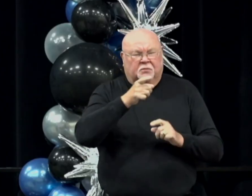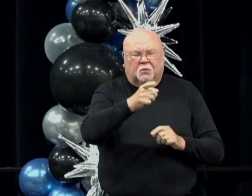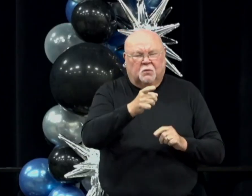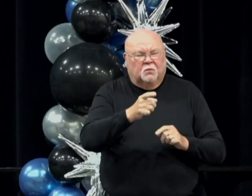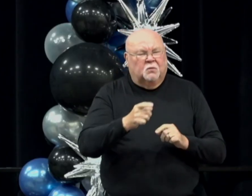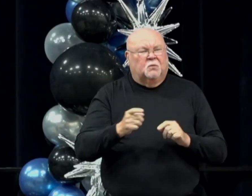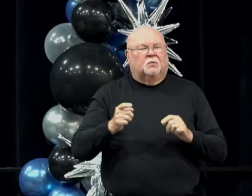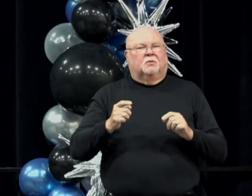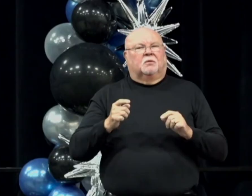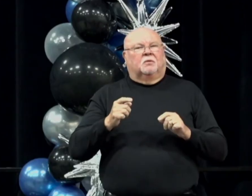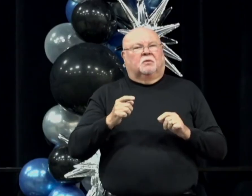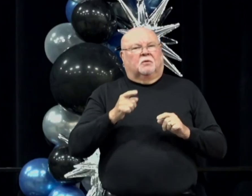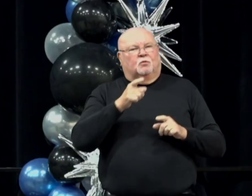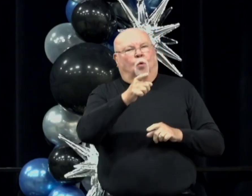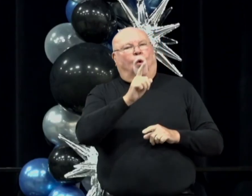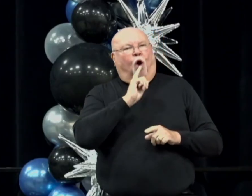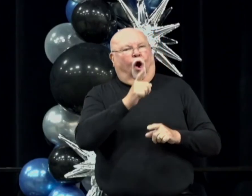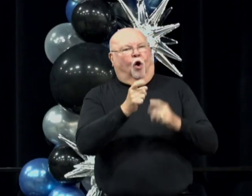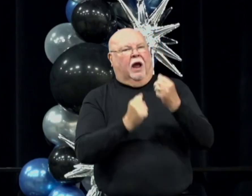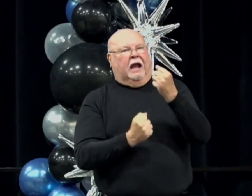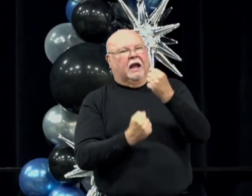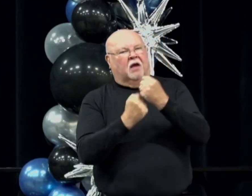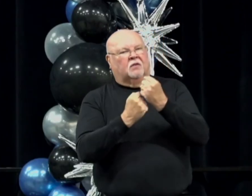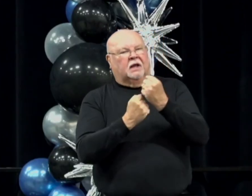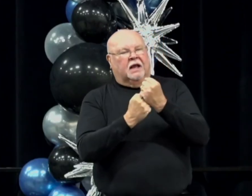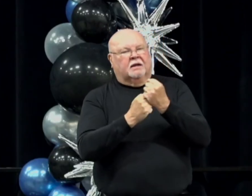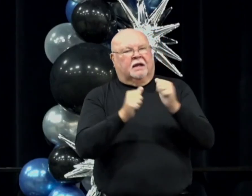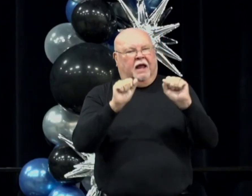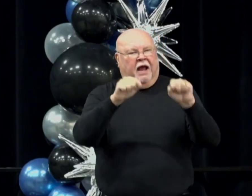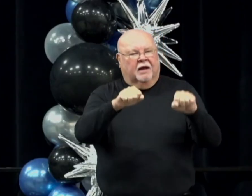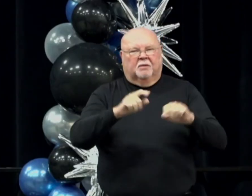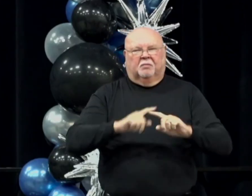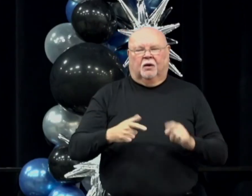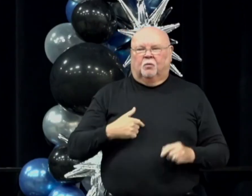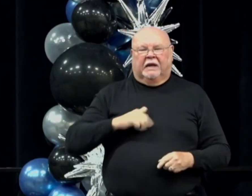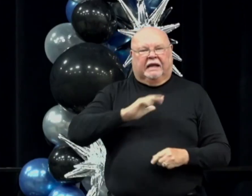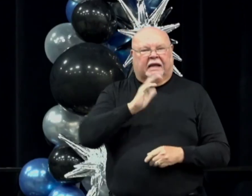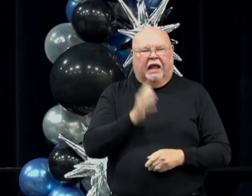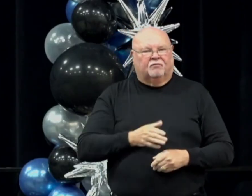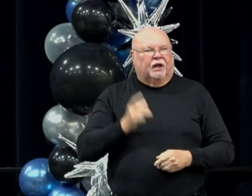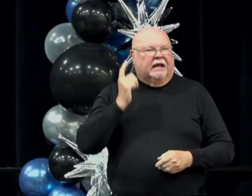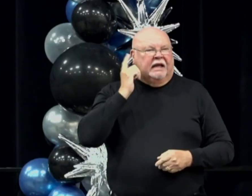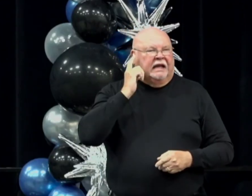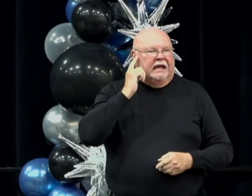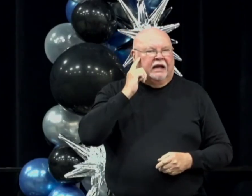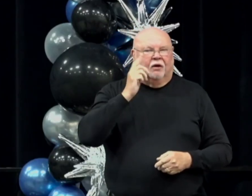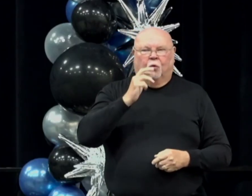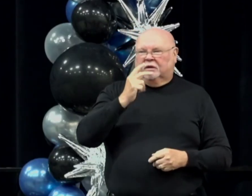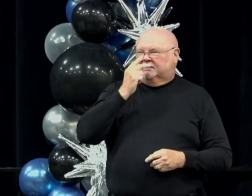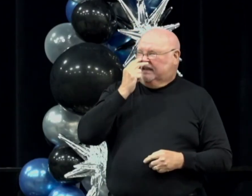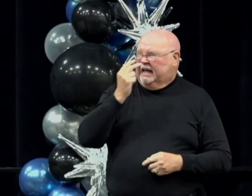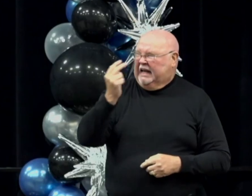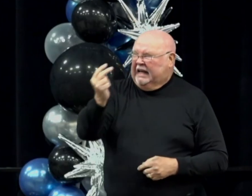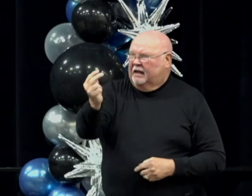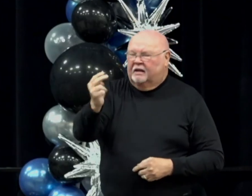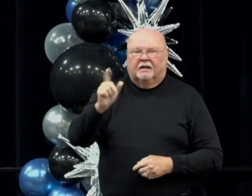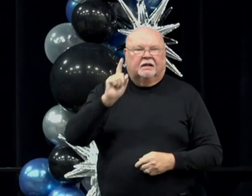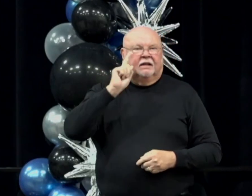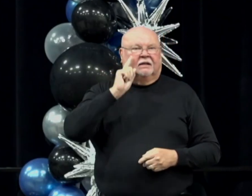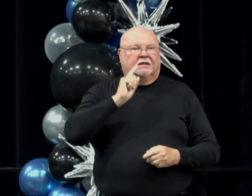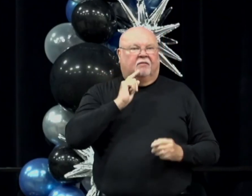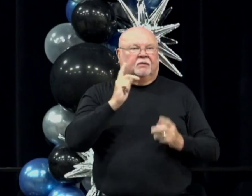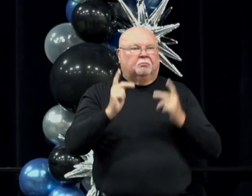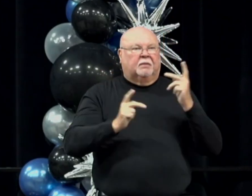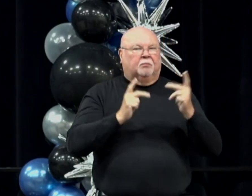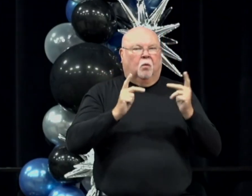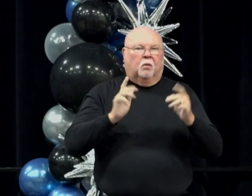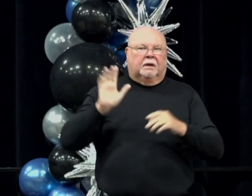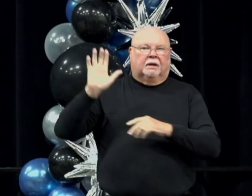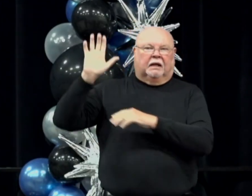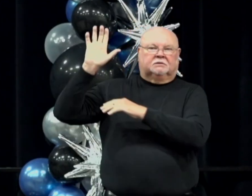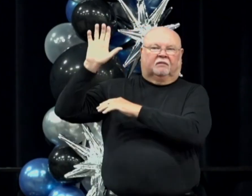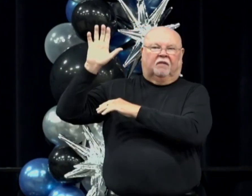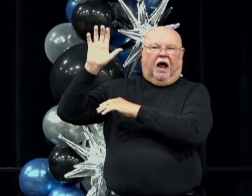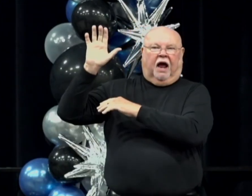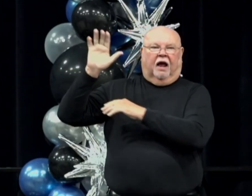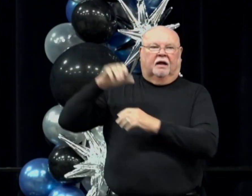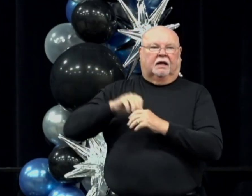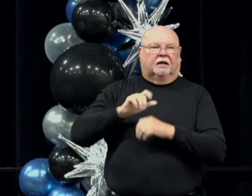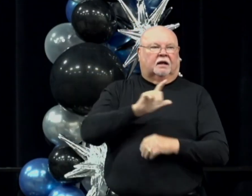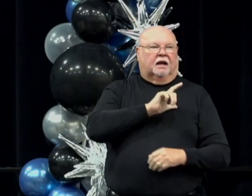you, you are an advocate, yes, but we never hear or see Deaf people testify at the legislature.”